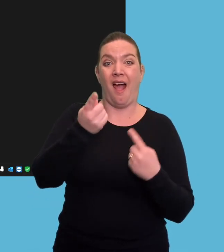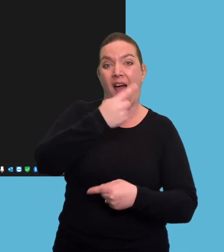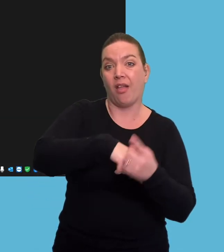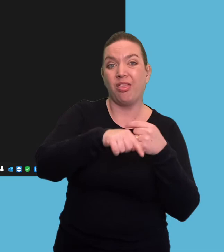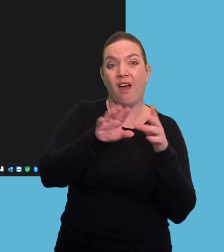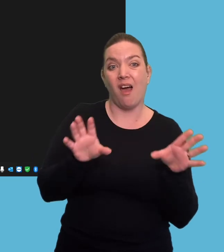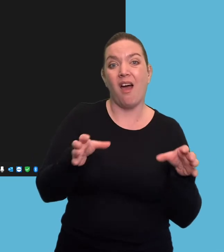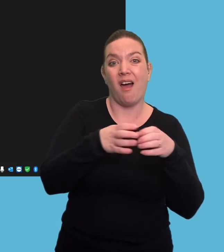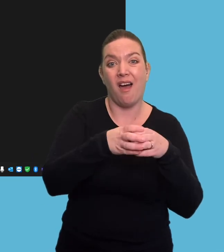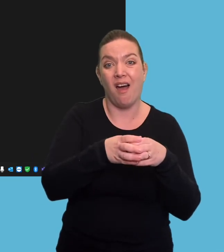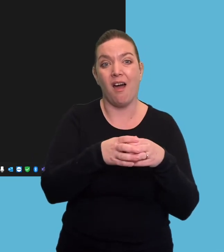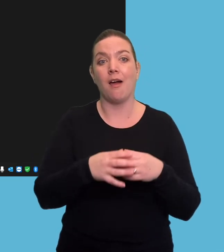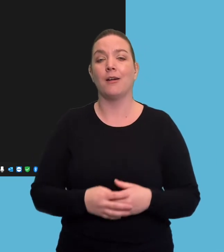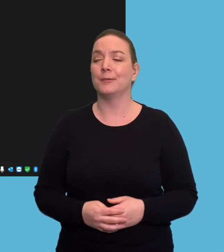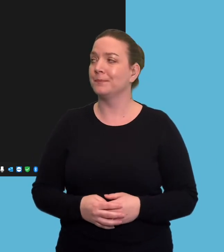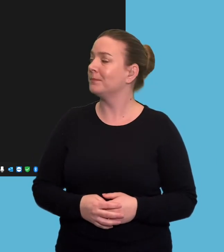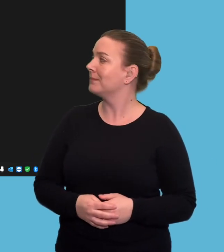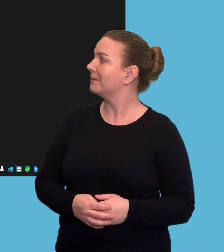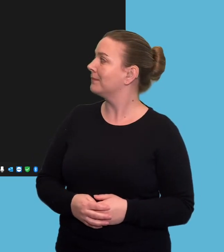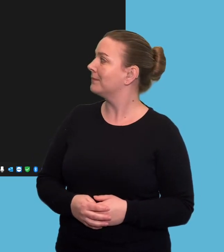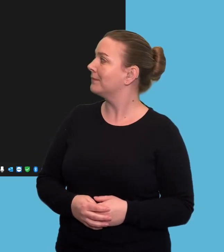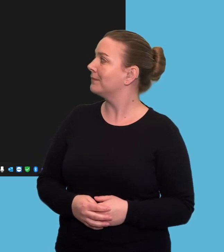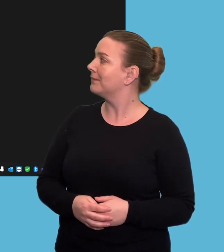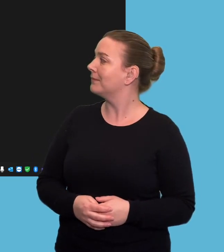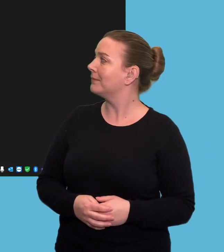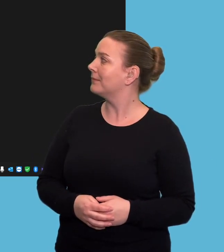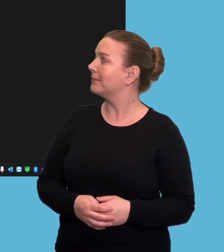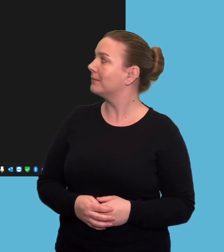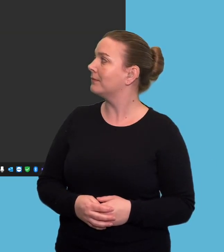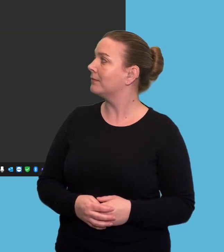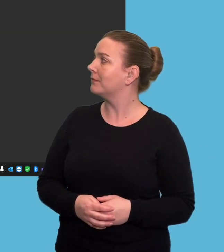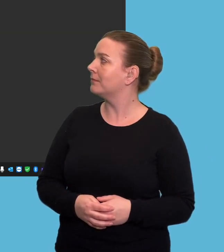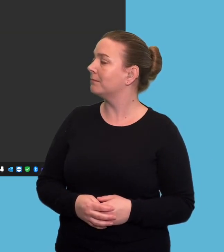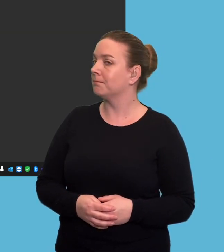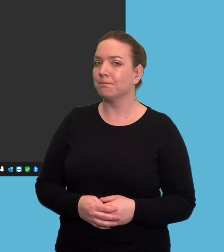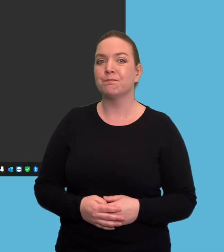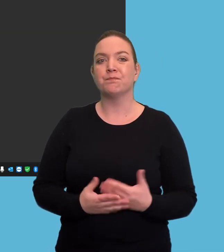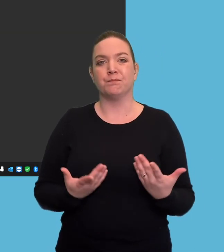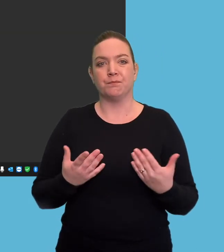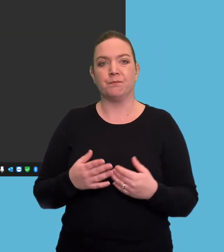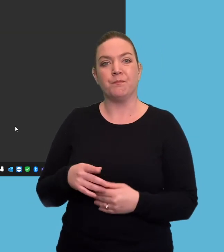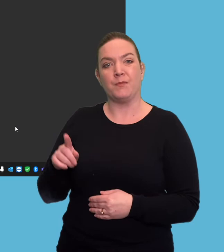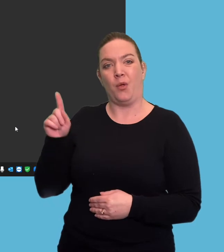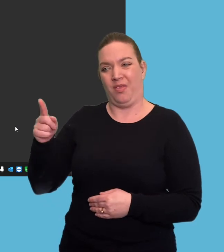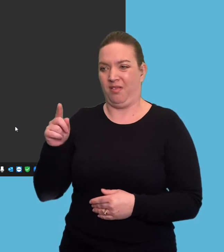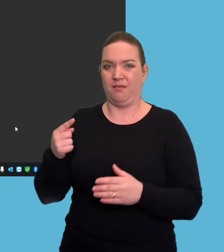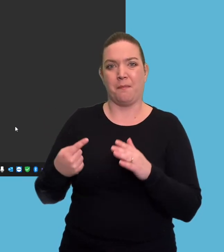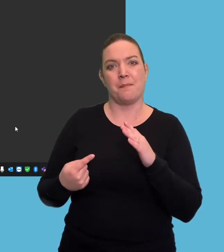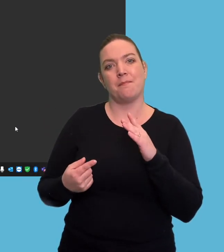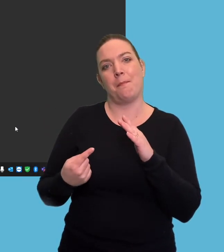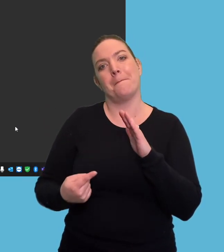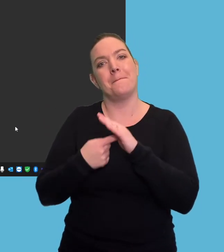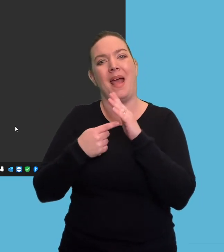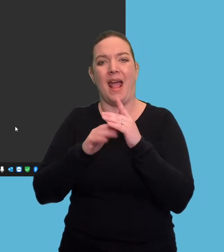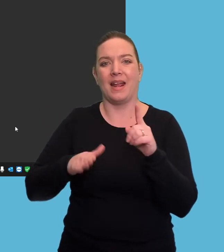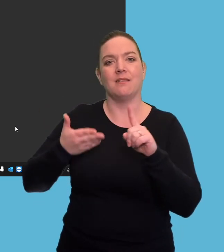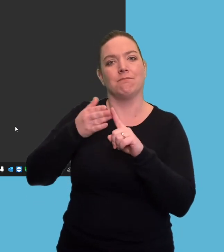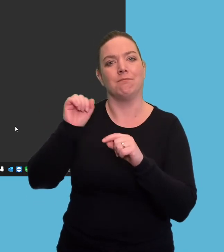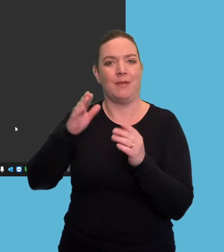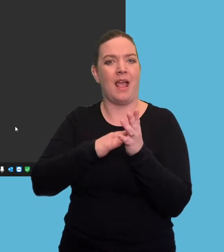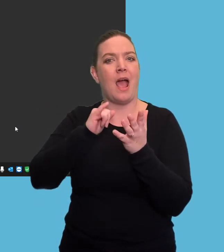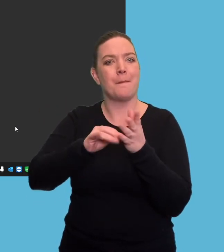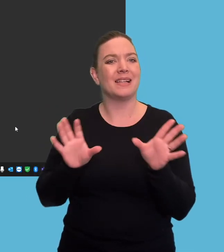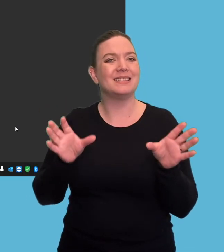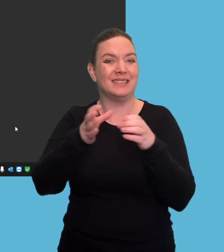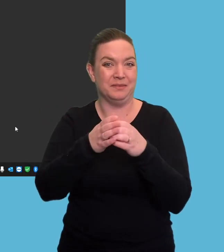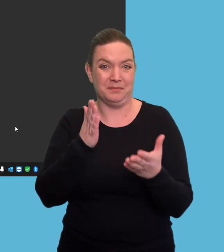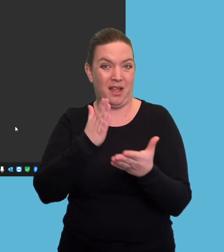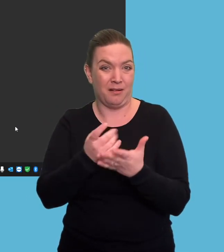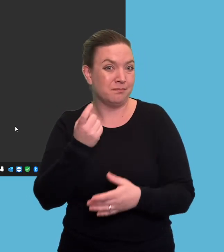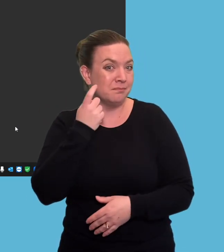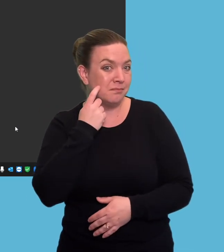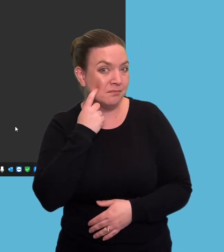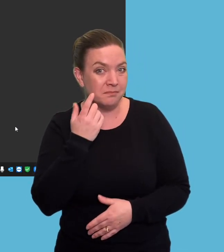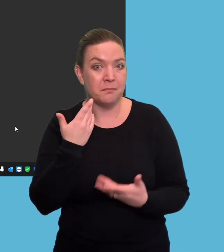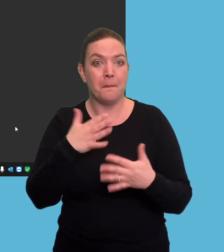room where I can meet the other participants and share what we've discussed in our breakout rooms.